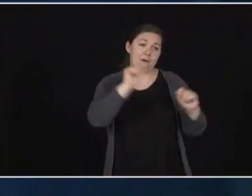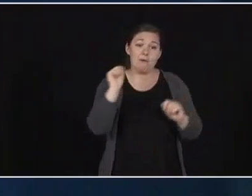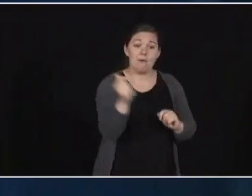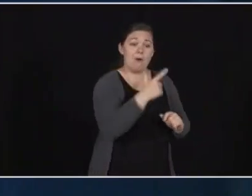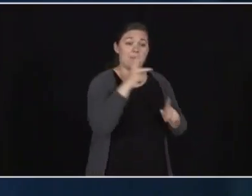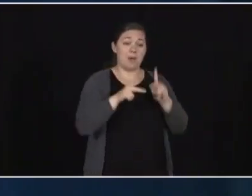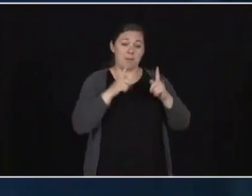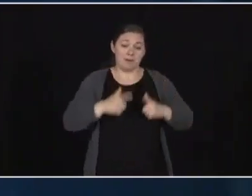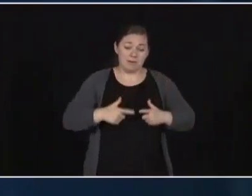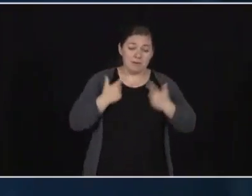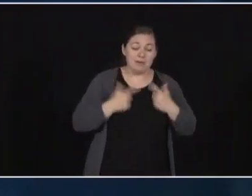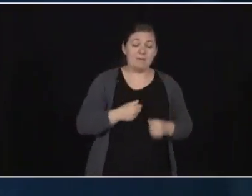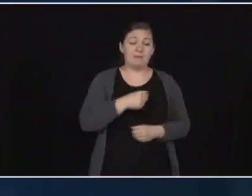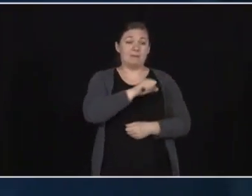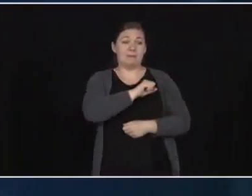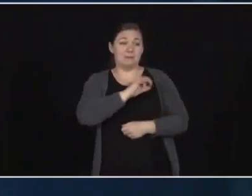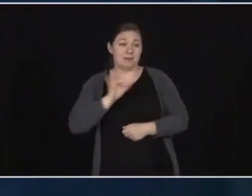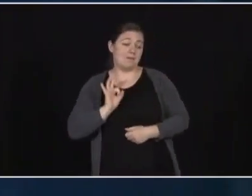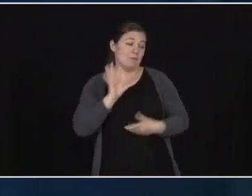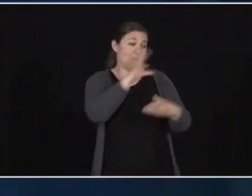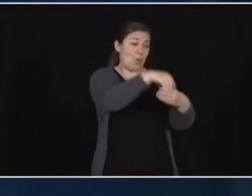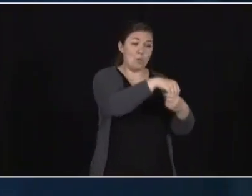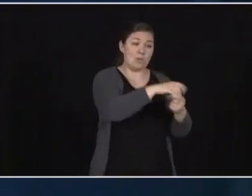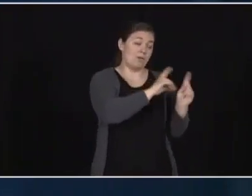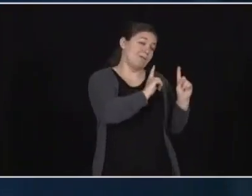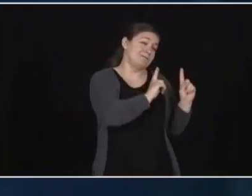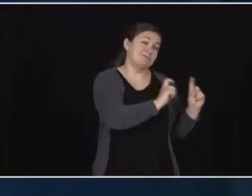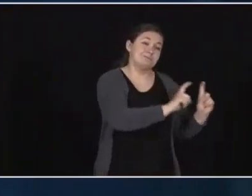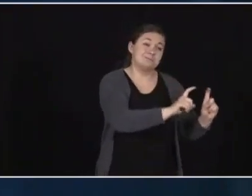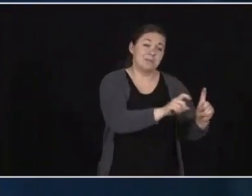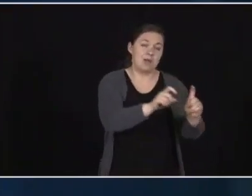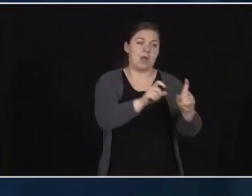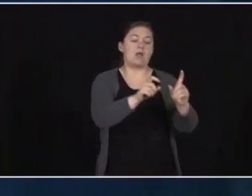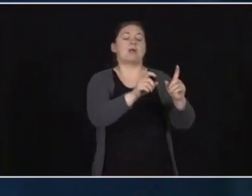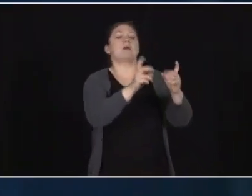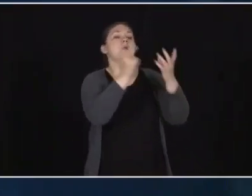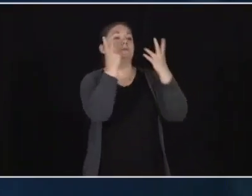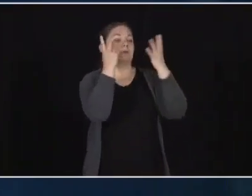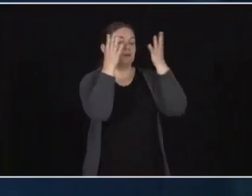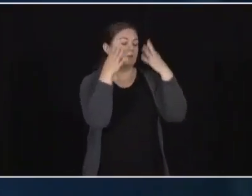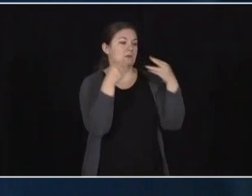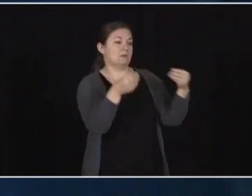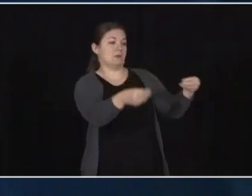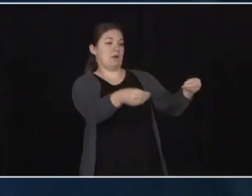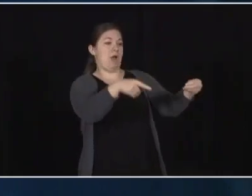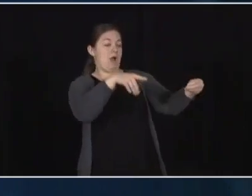a number of areas where we have done a lot of work. The long-term care homes many of you know all